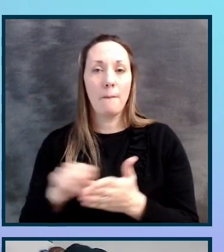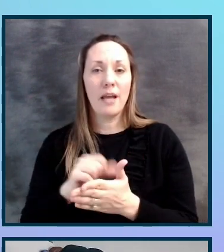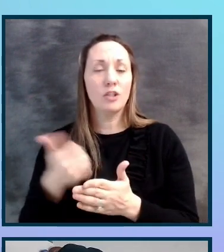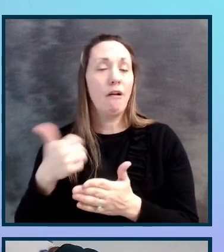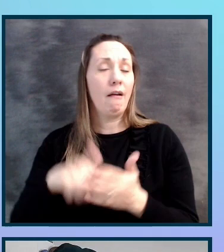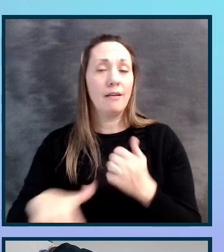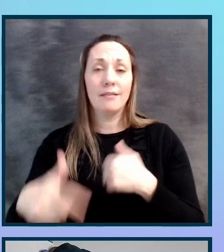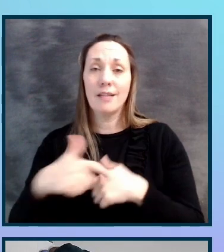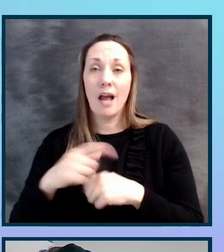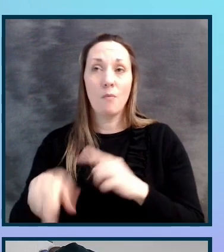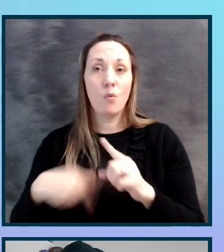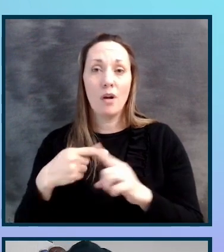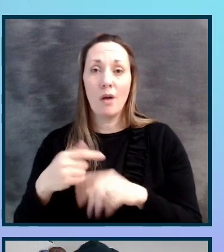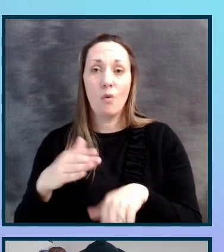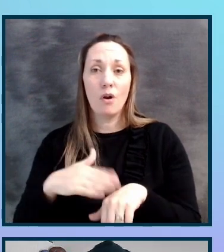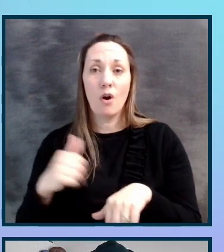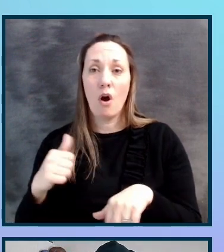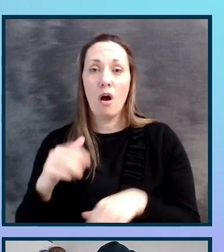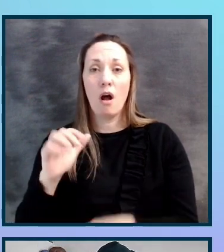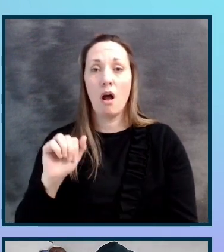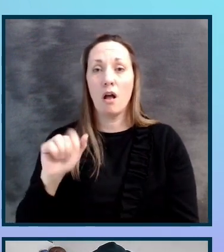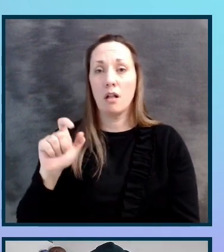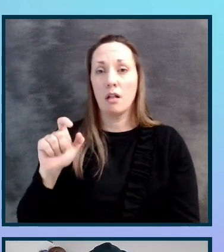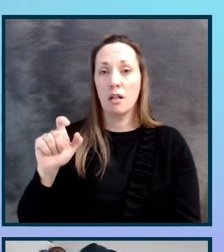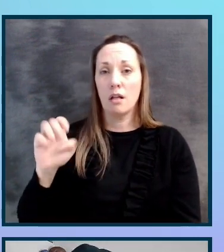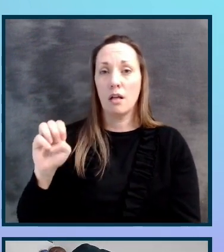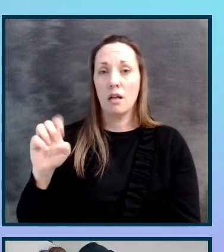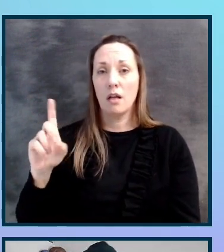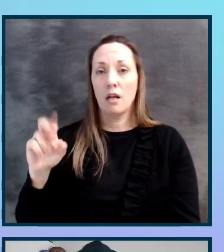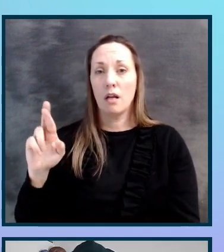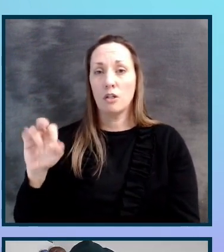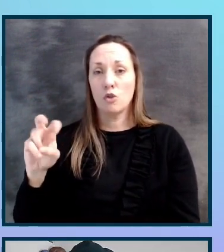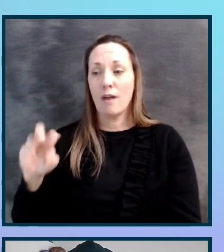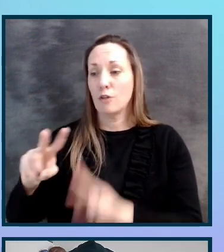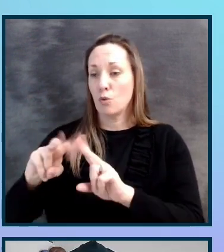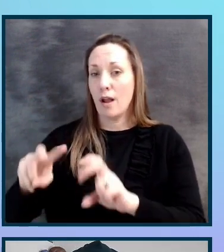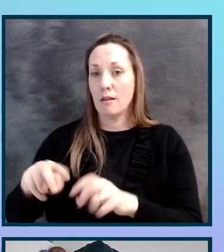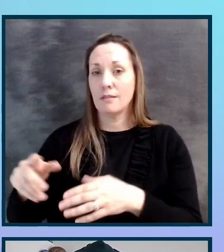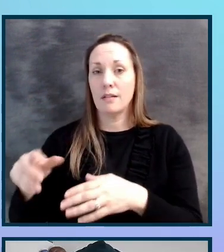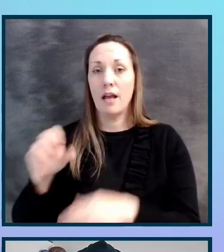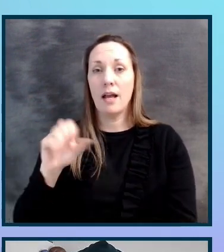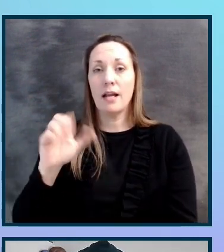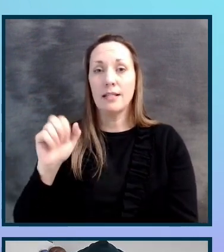whenever I want call Axe driver to analyze. I can scan that page for the accessibility issues